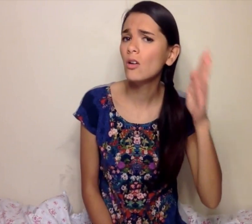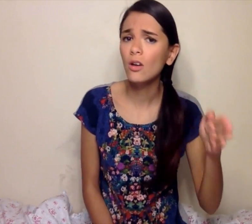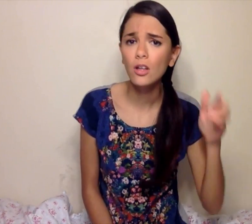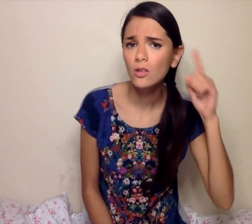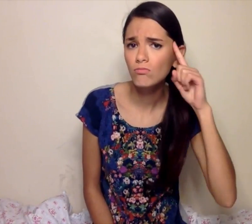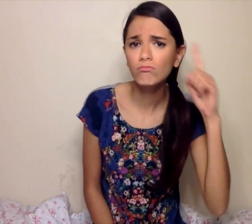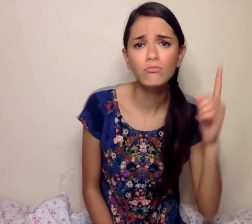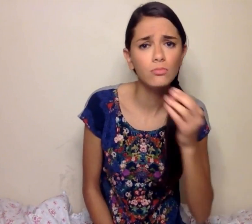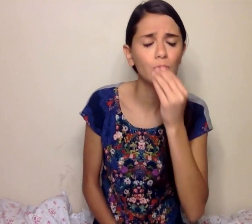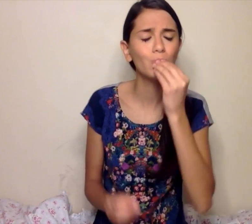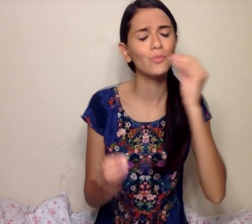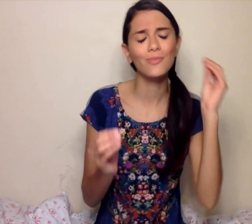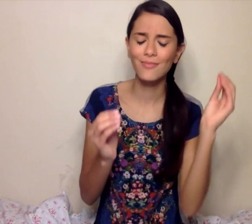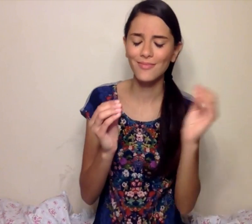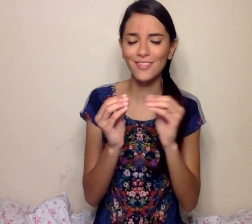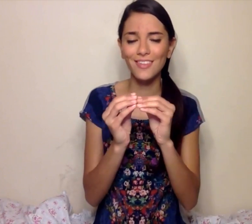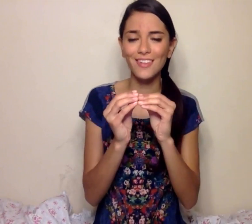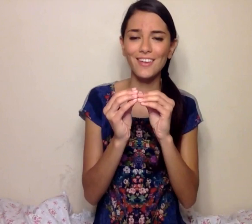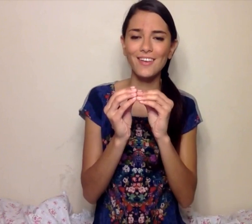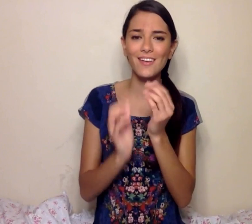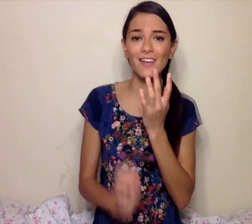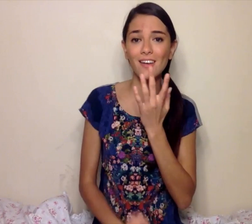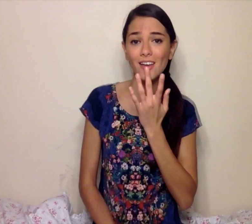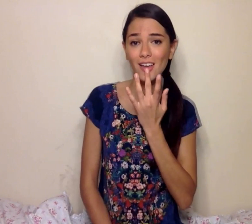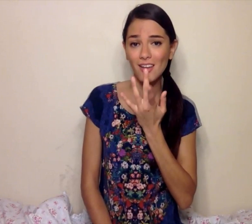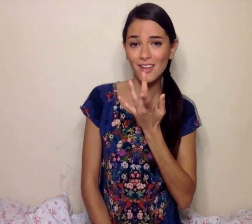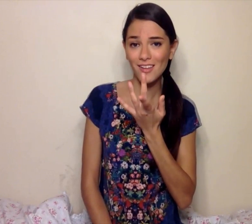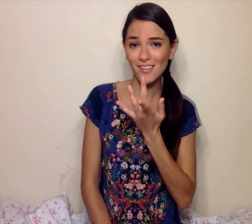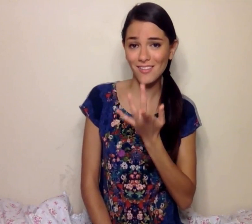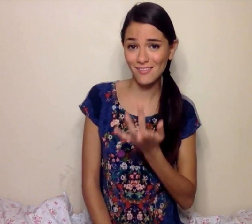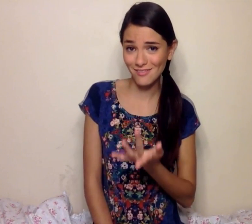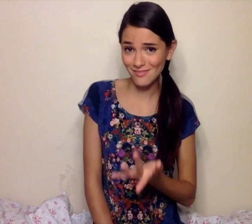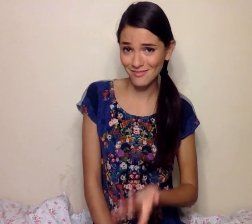Will your mouth still remember the taste of my love?